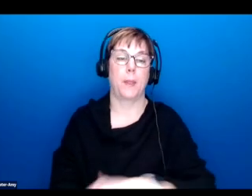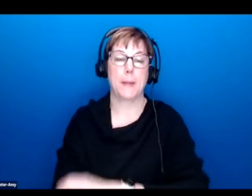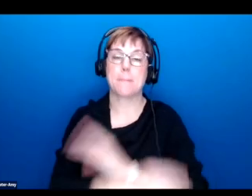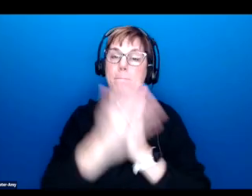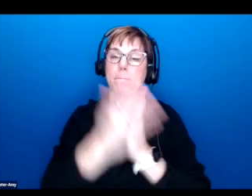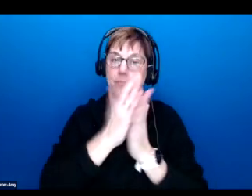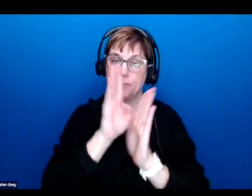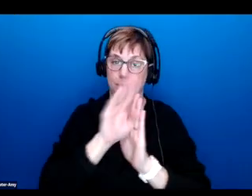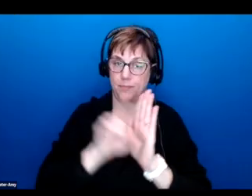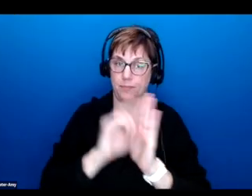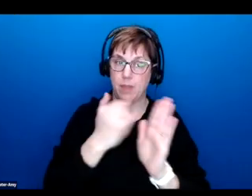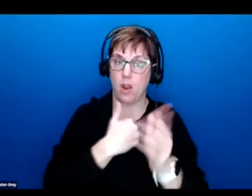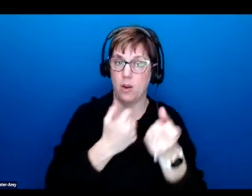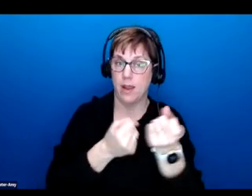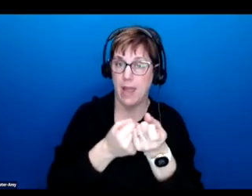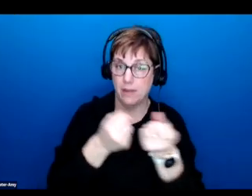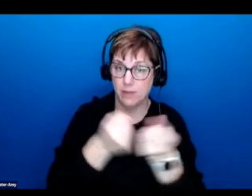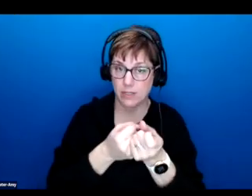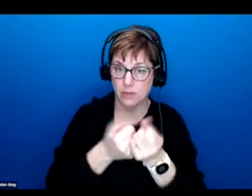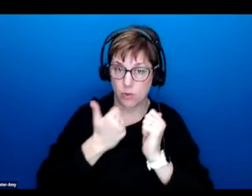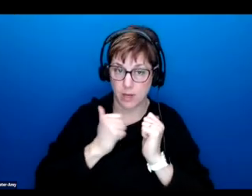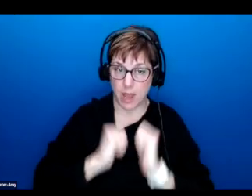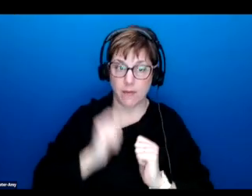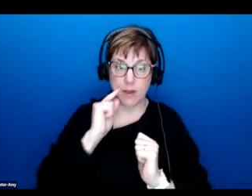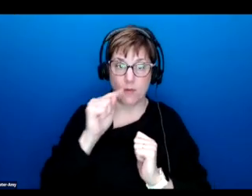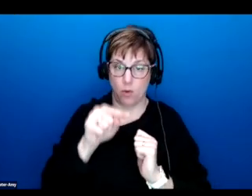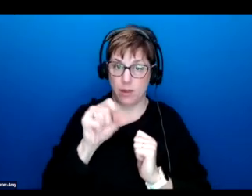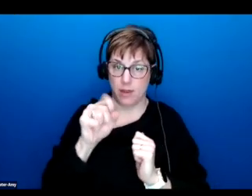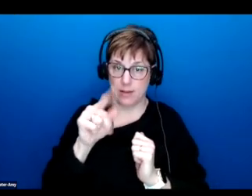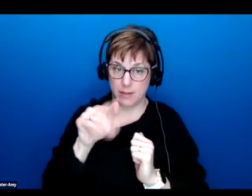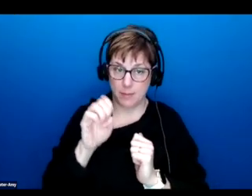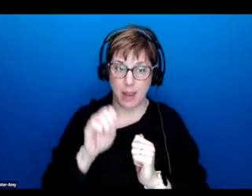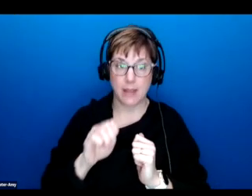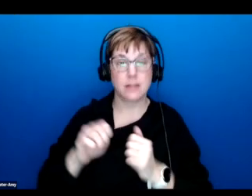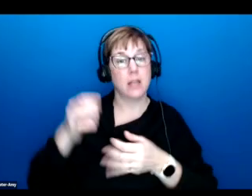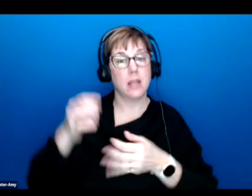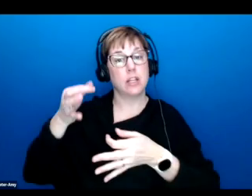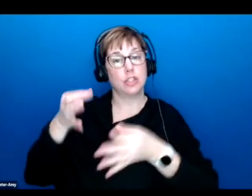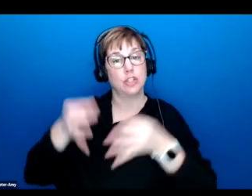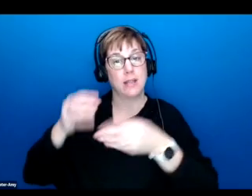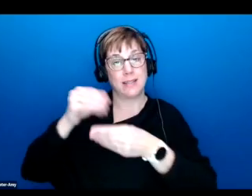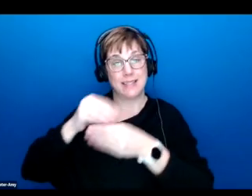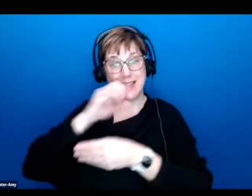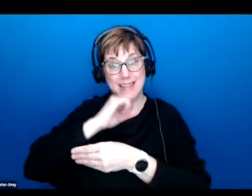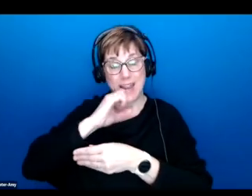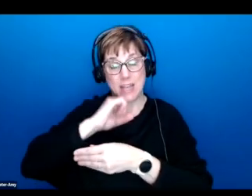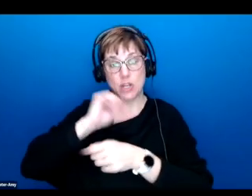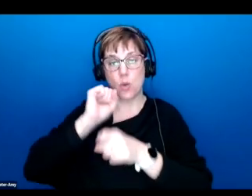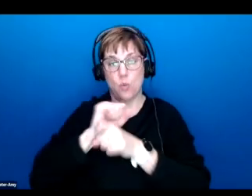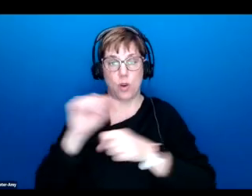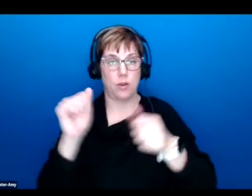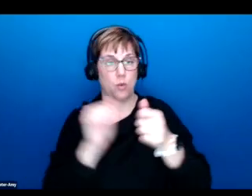some of our advocacy efforts in this space, Justice in Aging has been doing this work in collaboration with other aging and